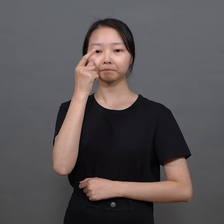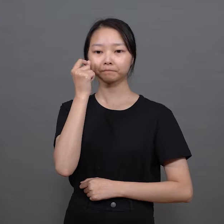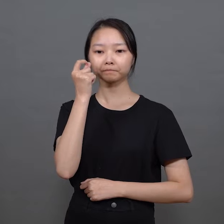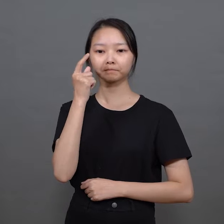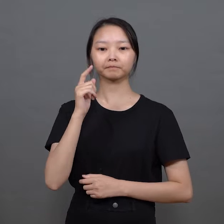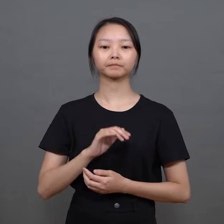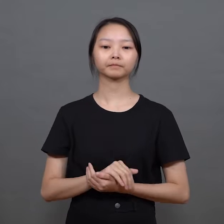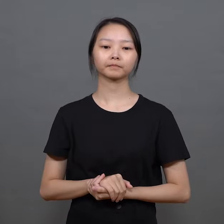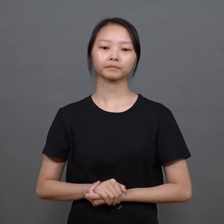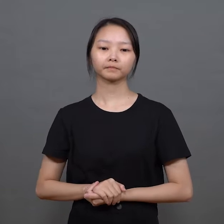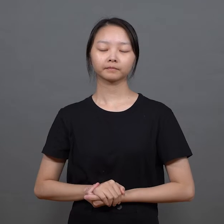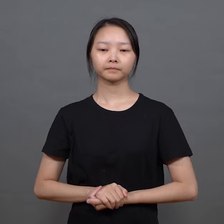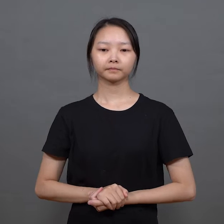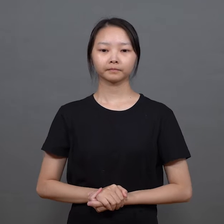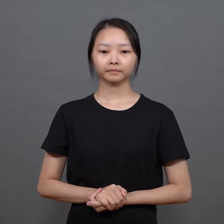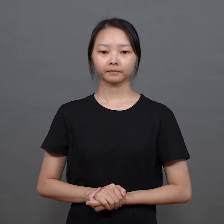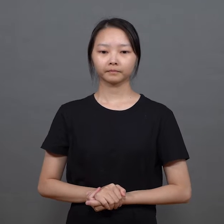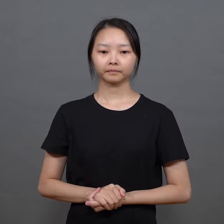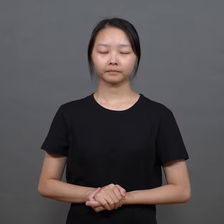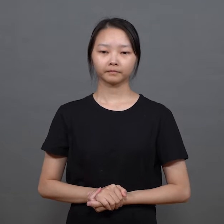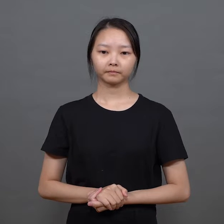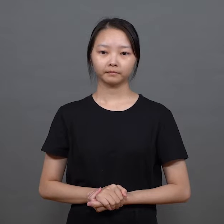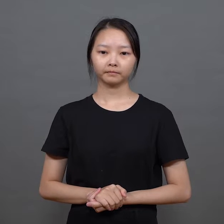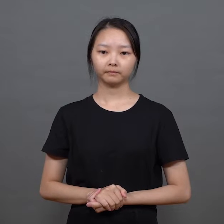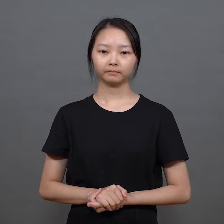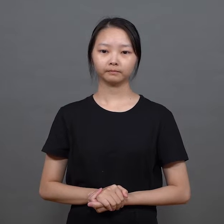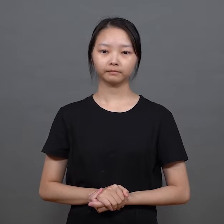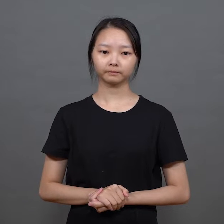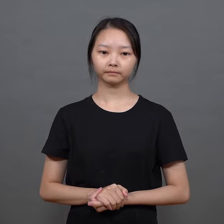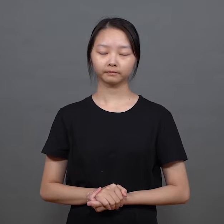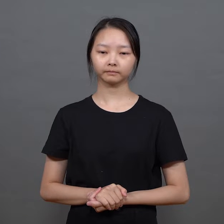if you like, or a spiritual concern to it